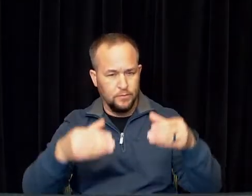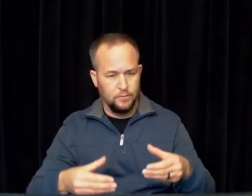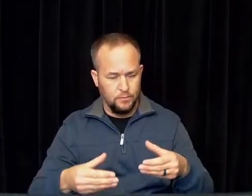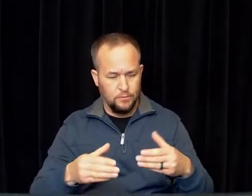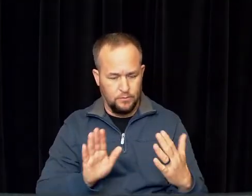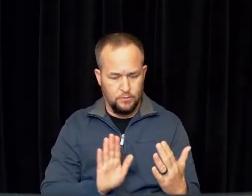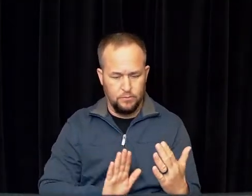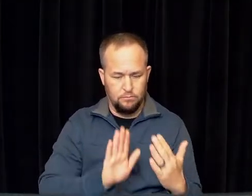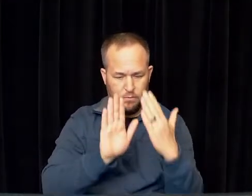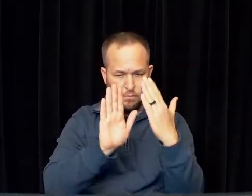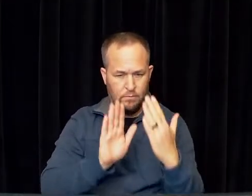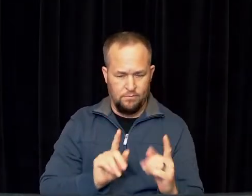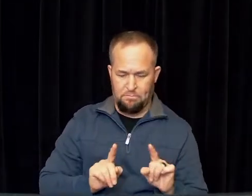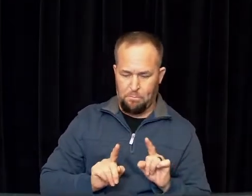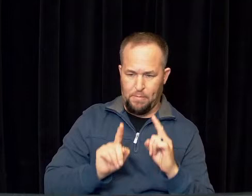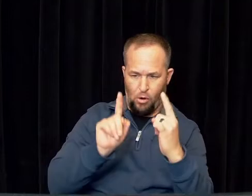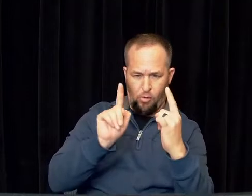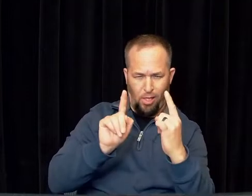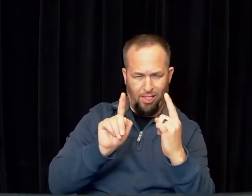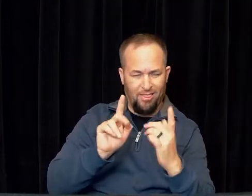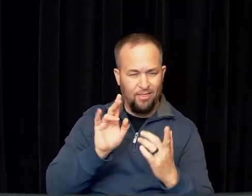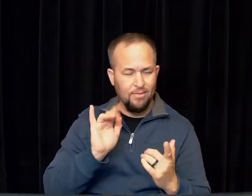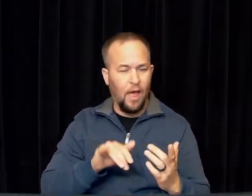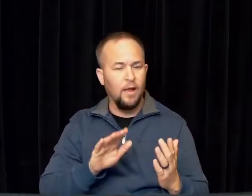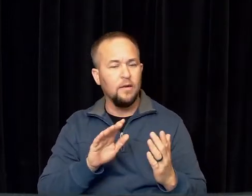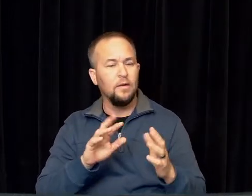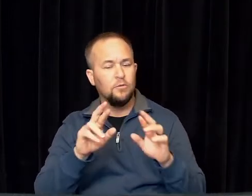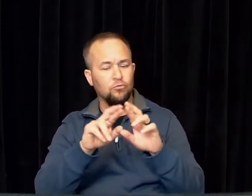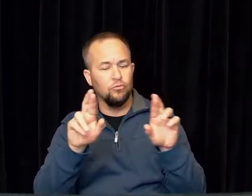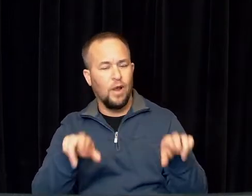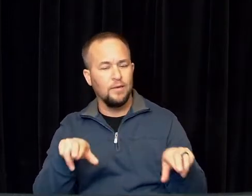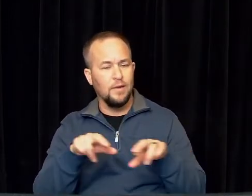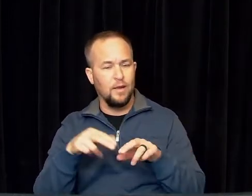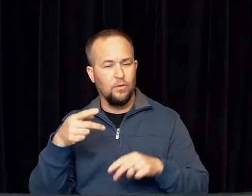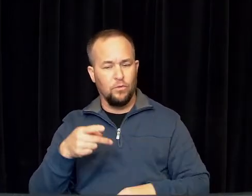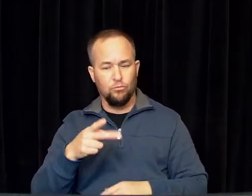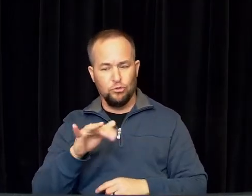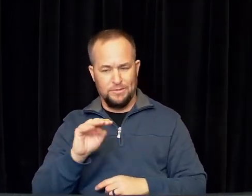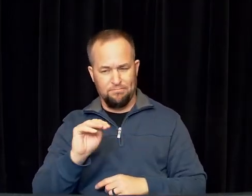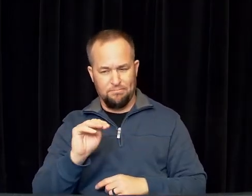is a rectangular prism because the parallel parts are rectangles. If you know like what a Toblerone